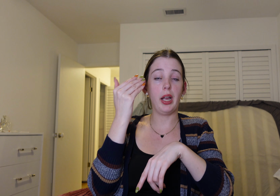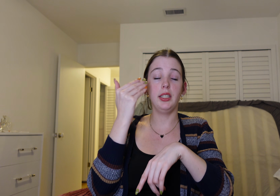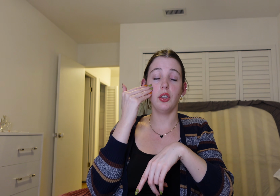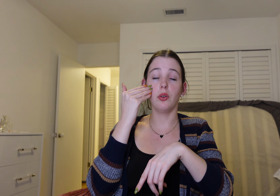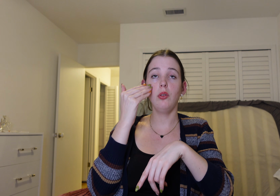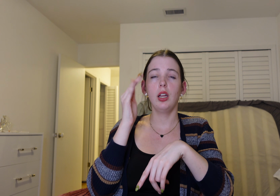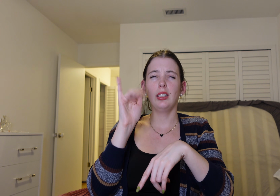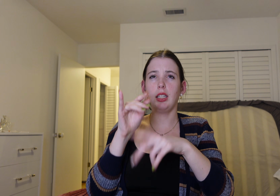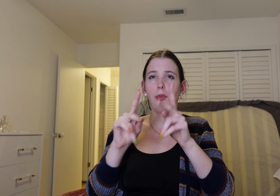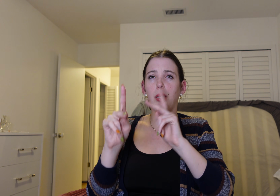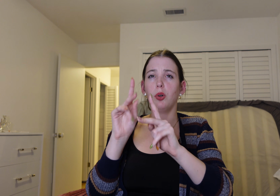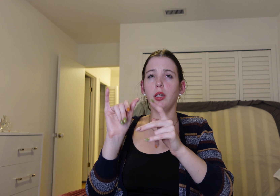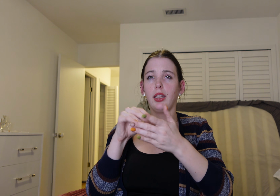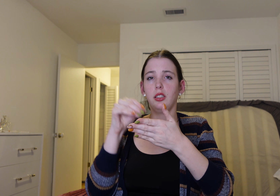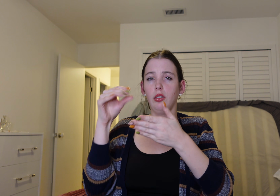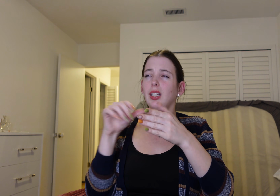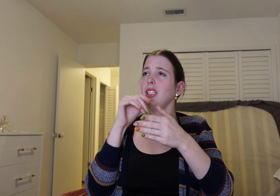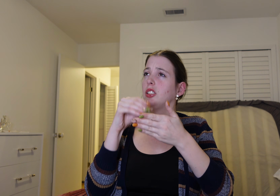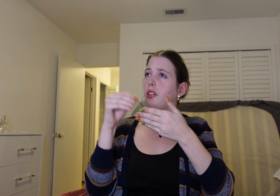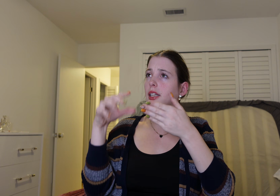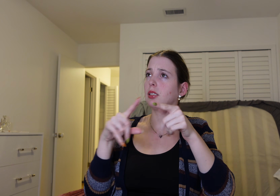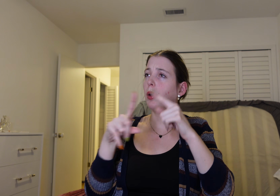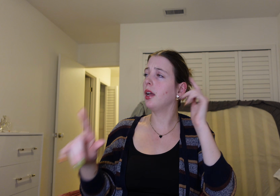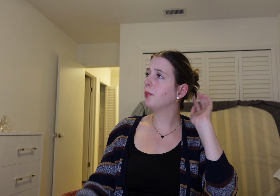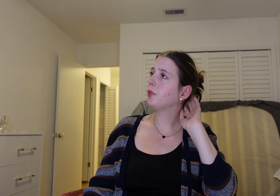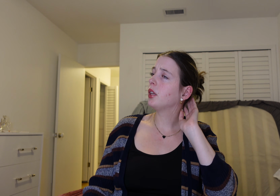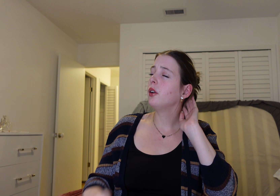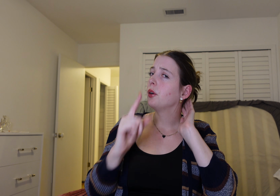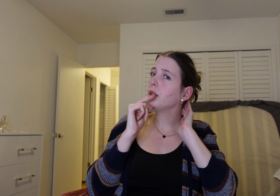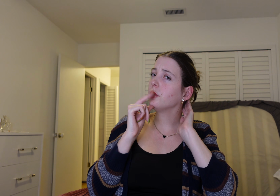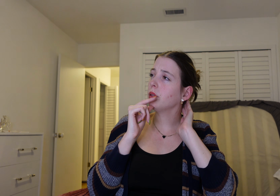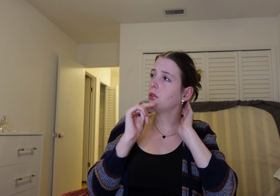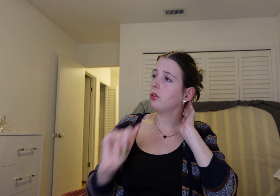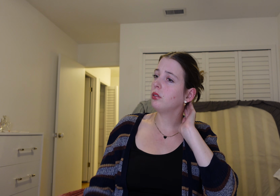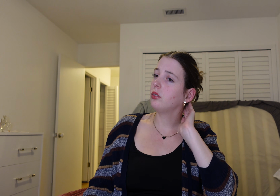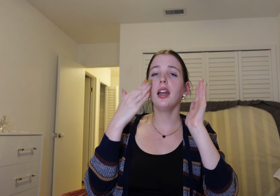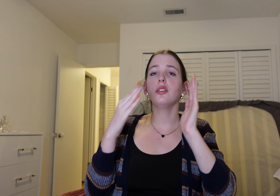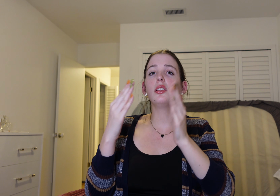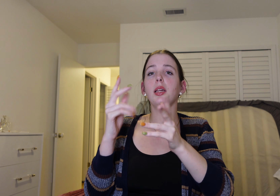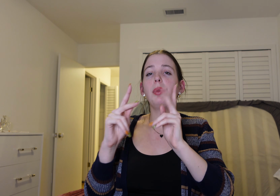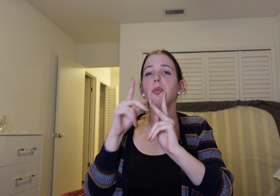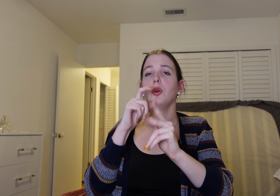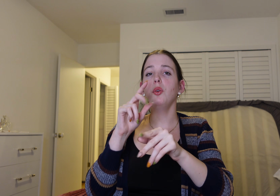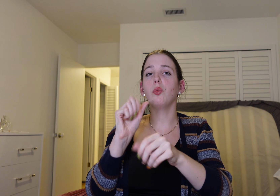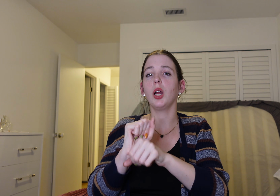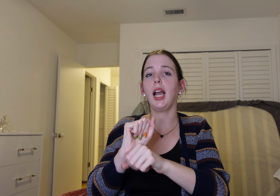I know that the people, like the students, not the students, but who, I don't know, there's like people who work